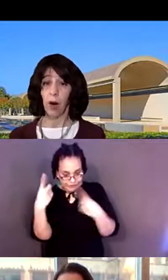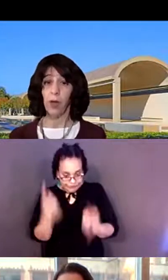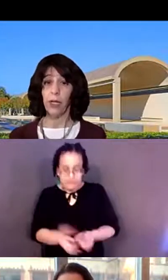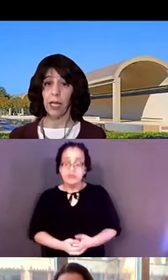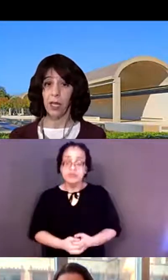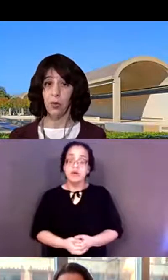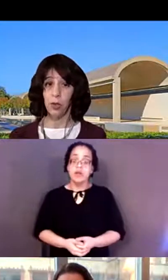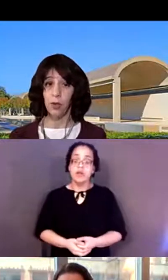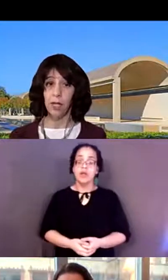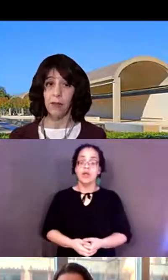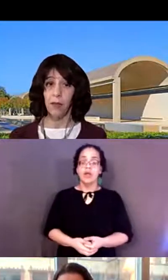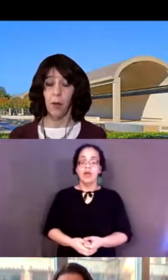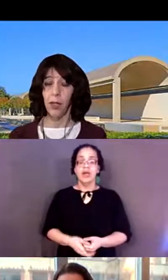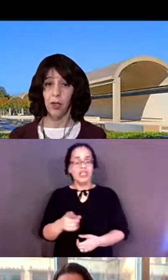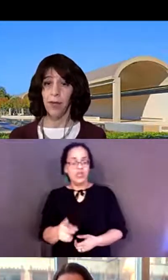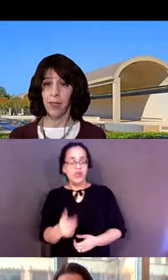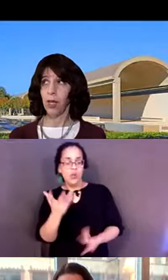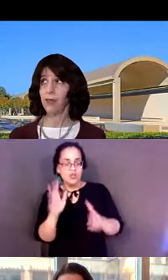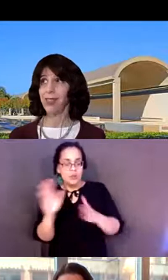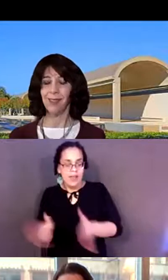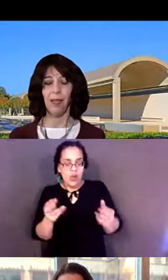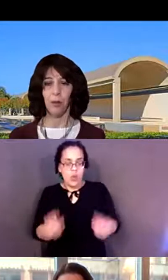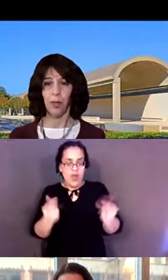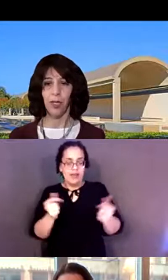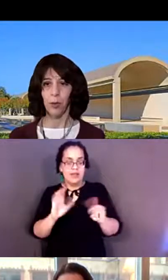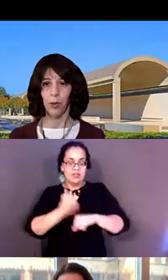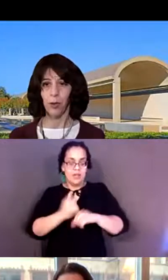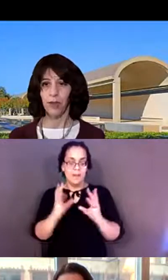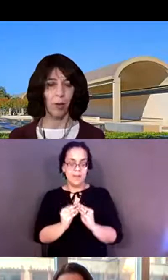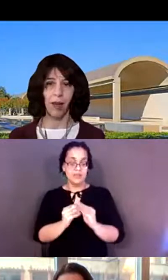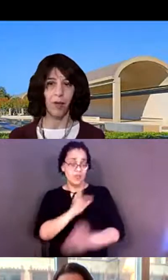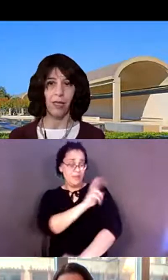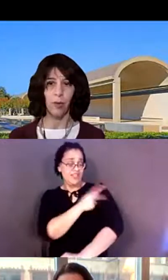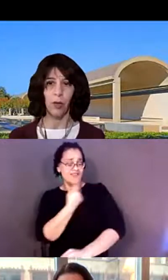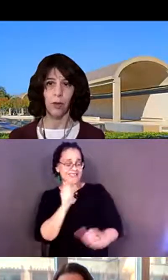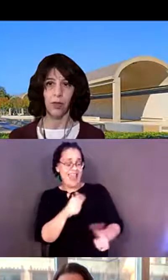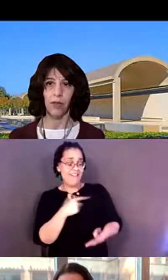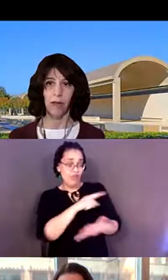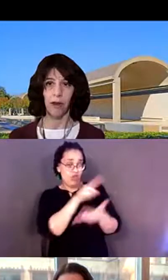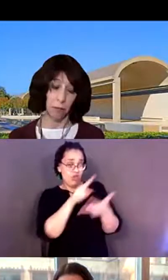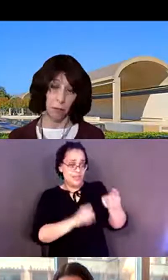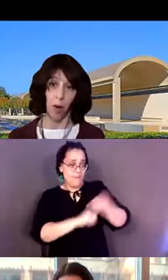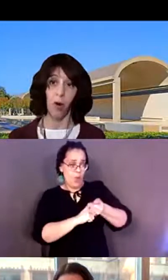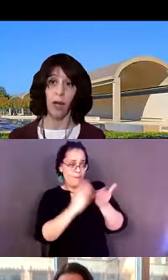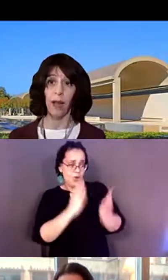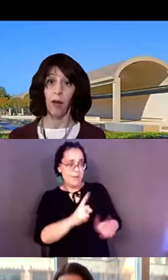quickly can you do this, a patient may say well, I've designated three support persons but I only need one person there.